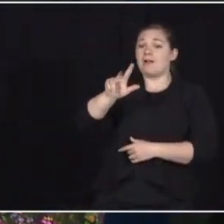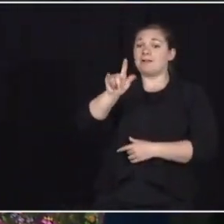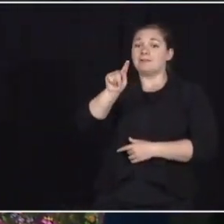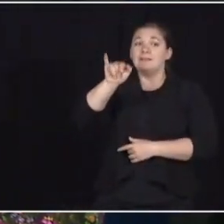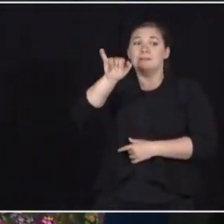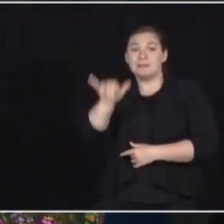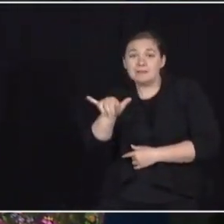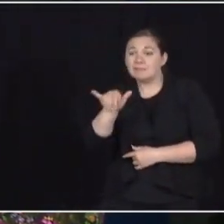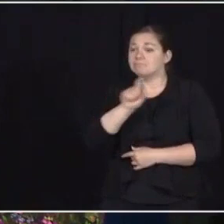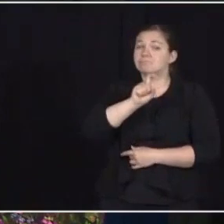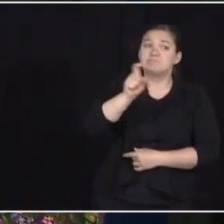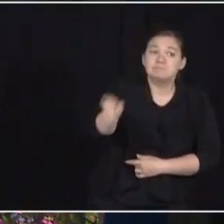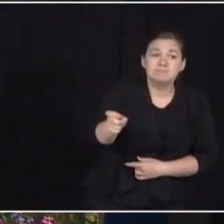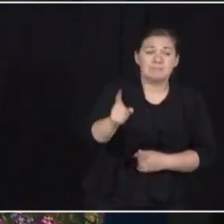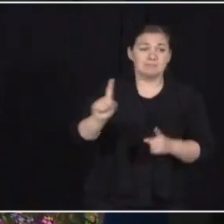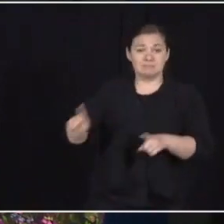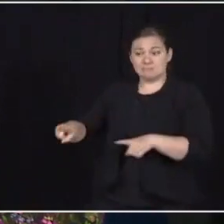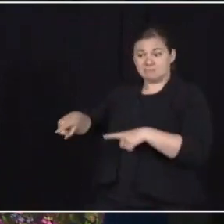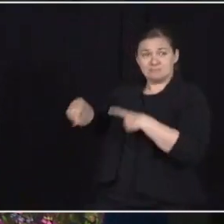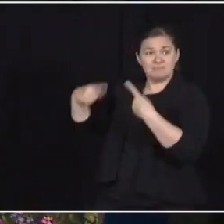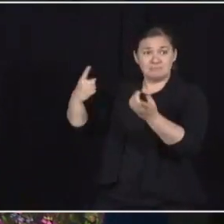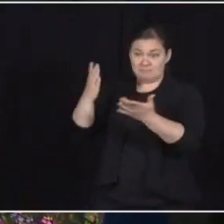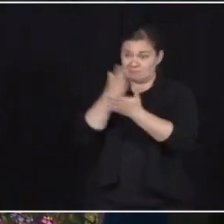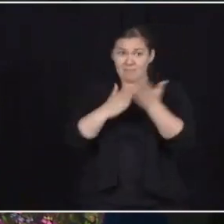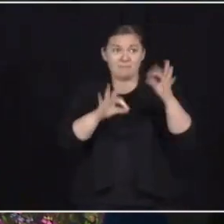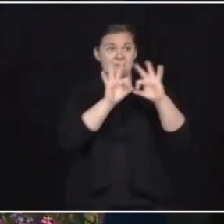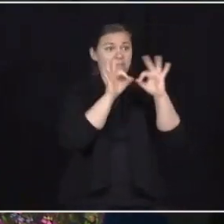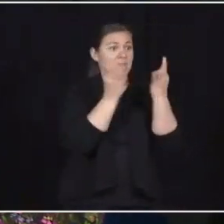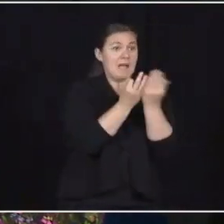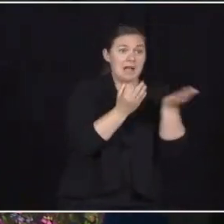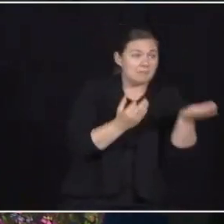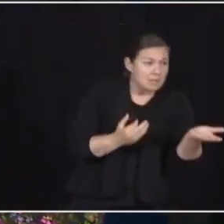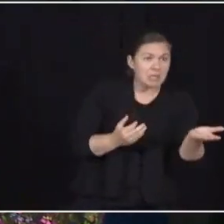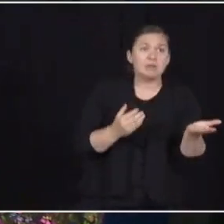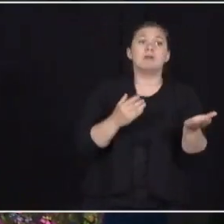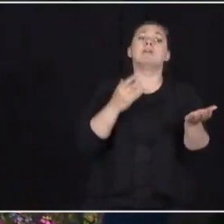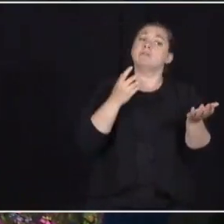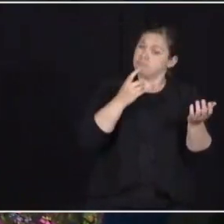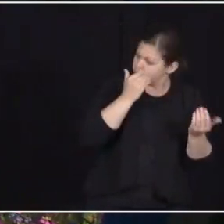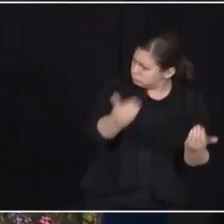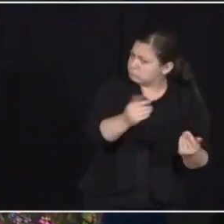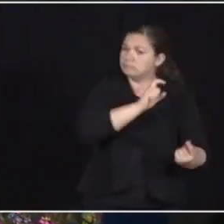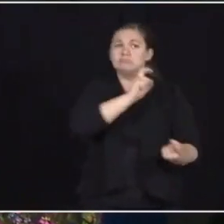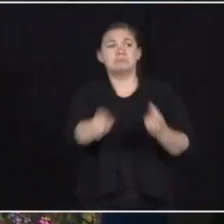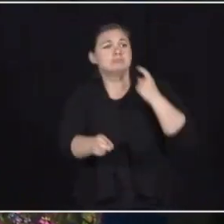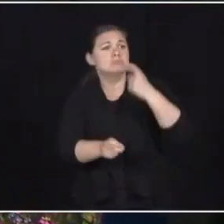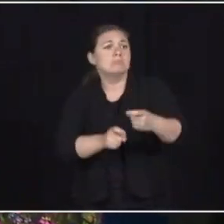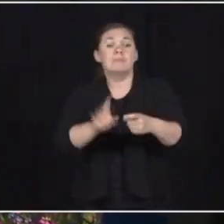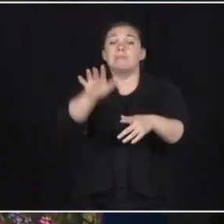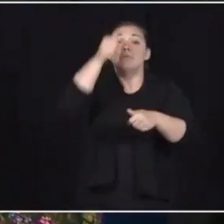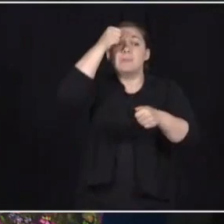I They have done very well in Canada and Ontario, but they never forget the roots.